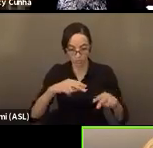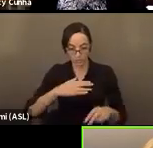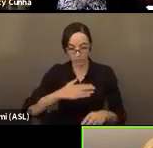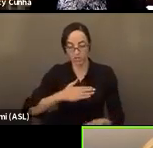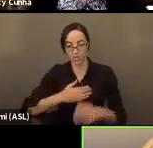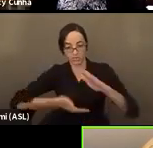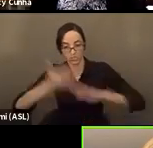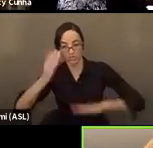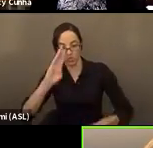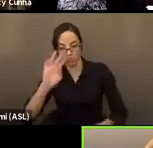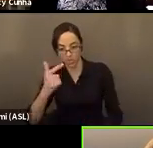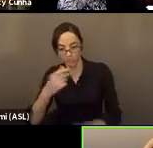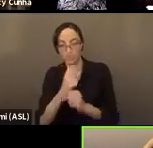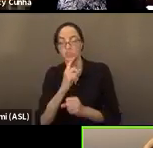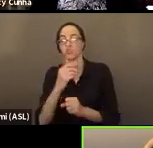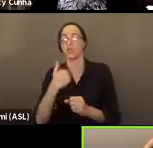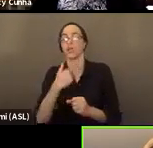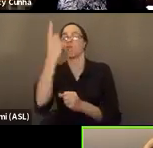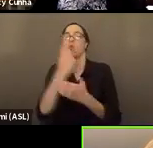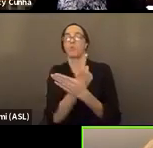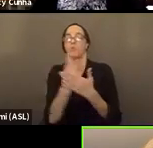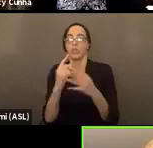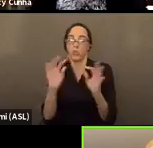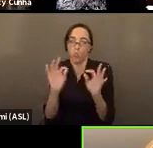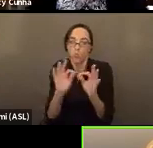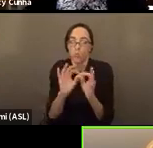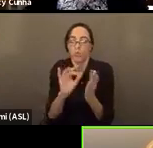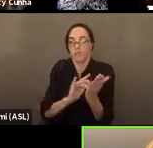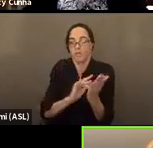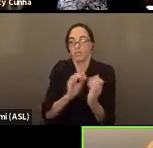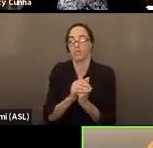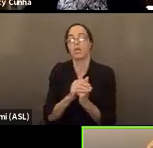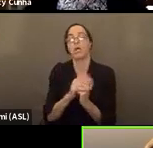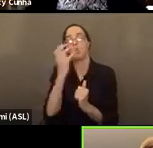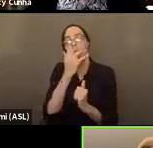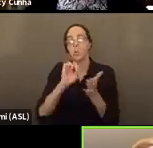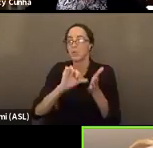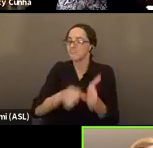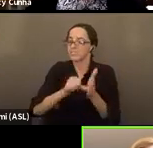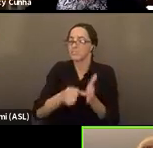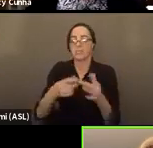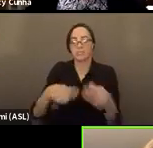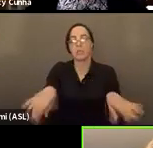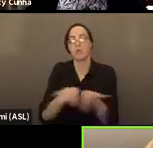enough because um if you end up in an evacuation center or even if you're out of the county or